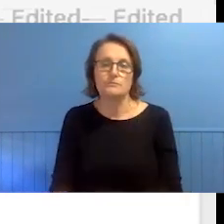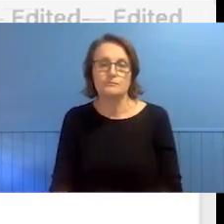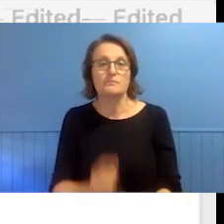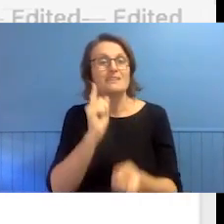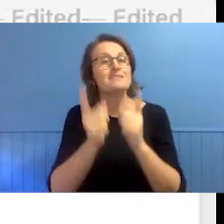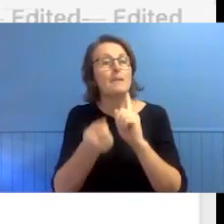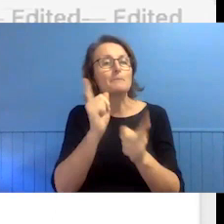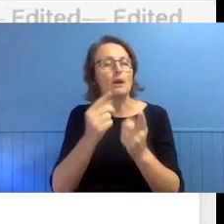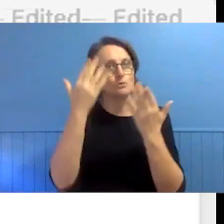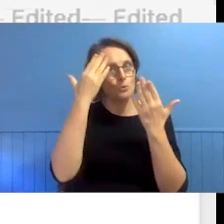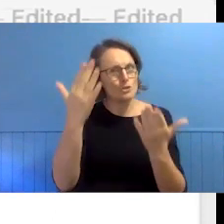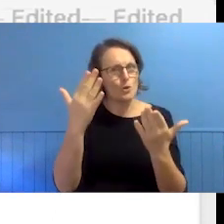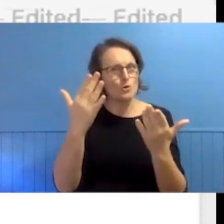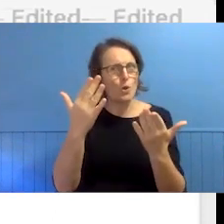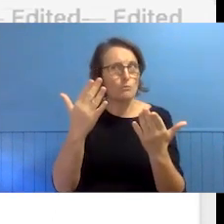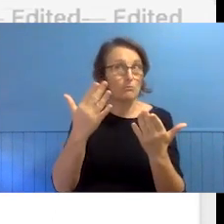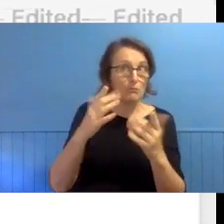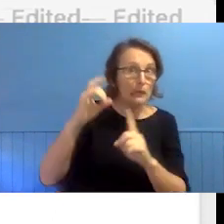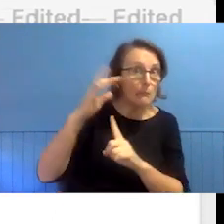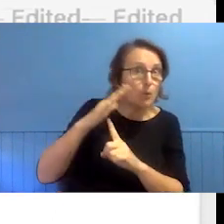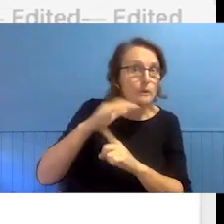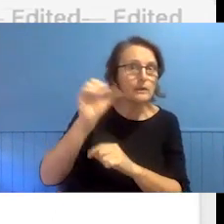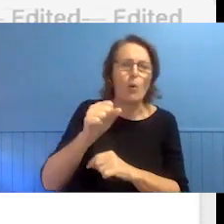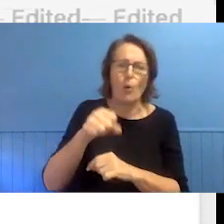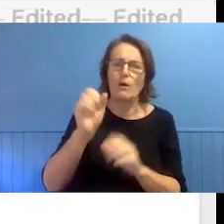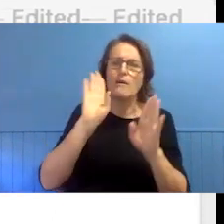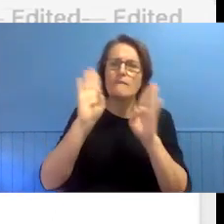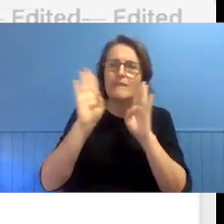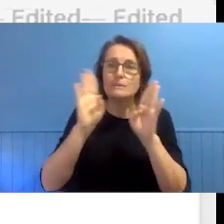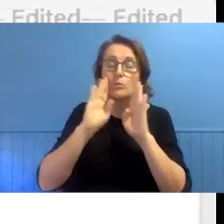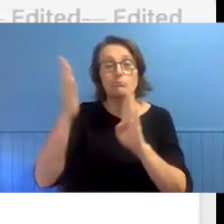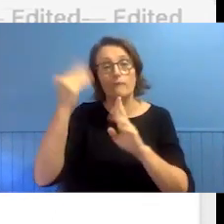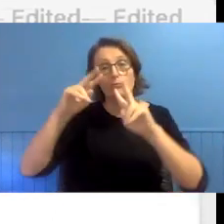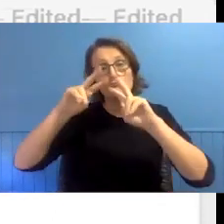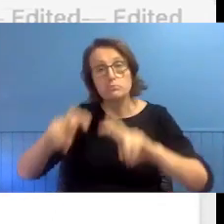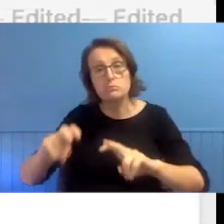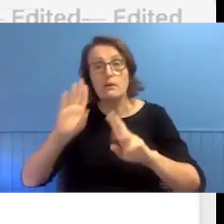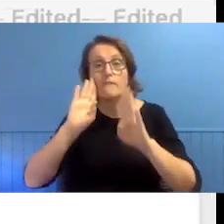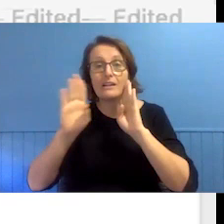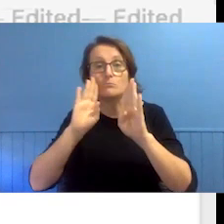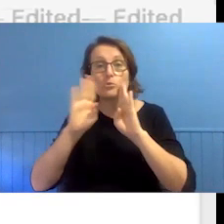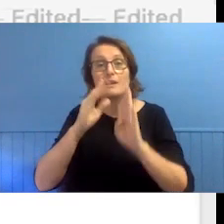Facebook and analysis of Facebook posts, 100 million posts showed that